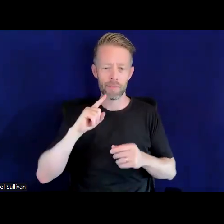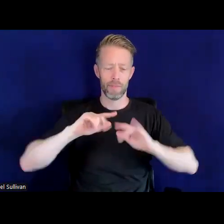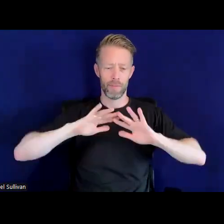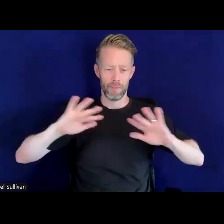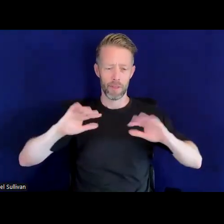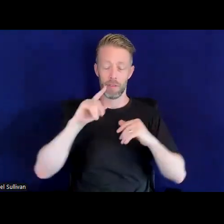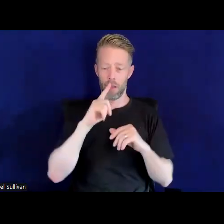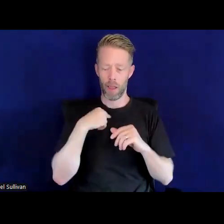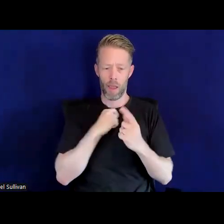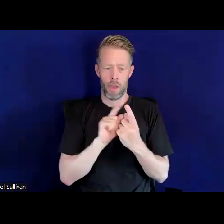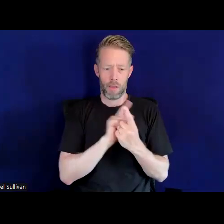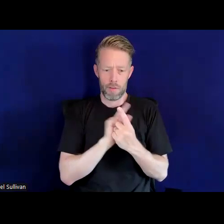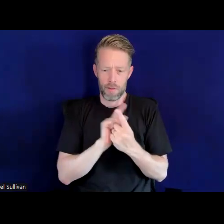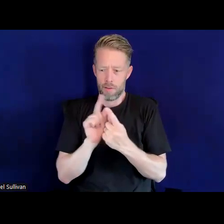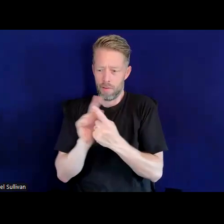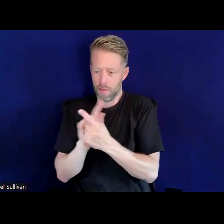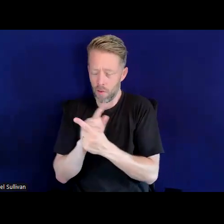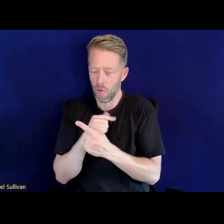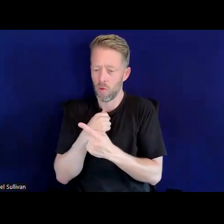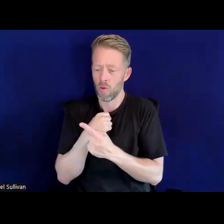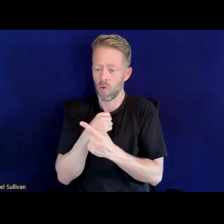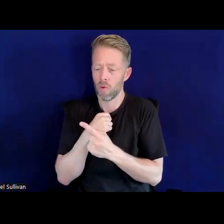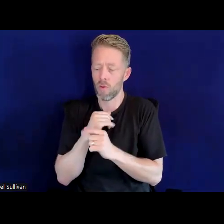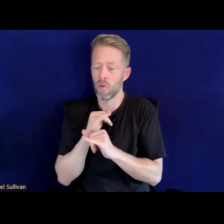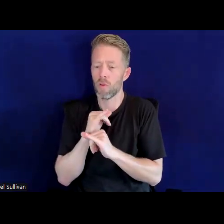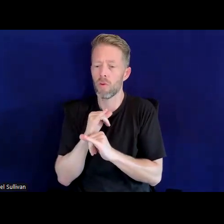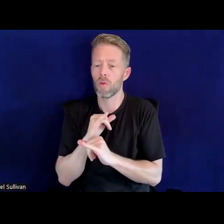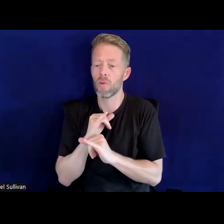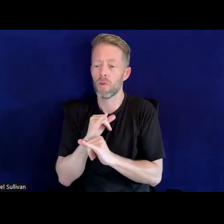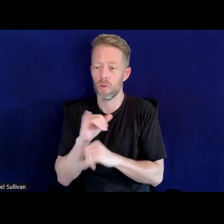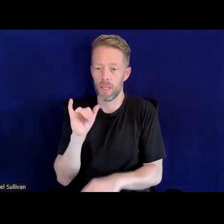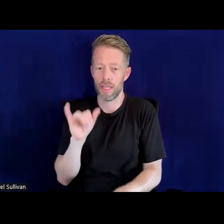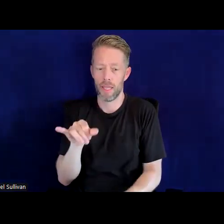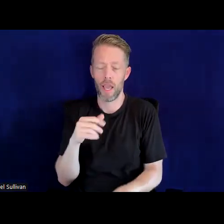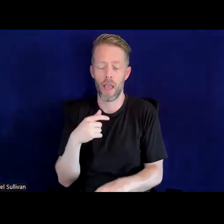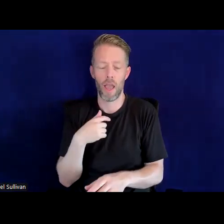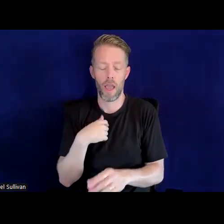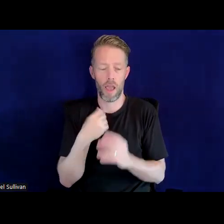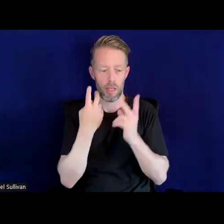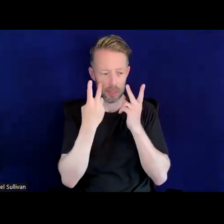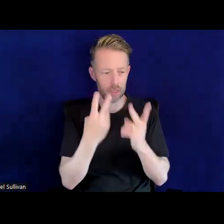really the whole gamut and I think for me at that point in time, I was able to